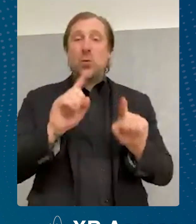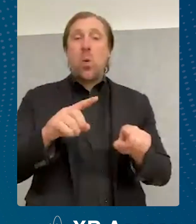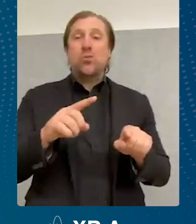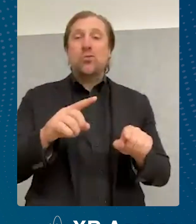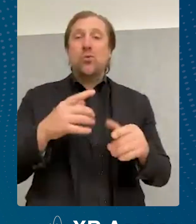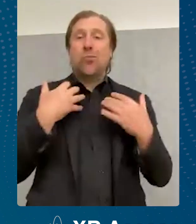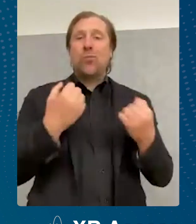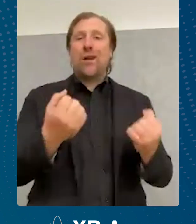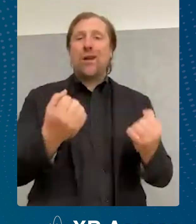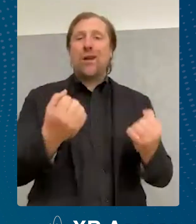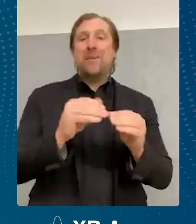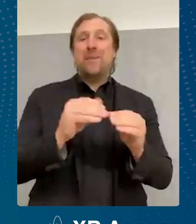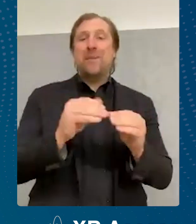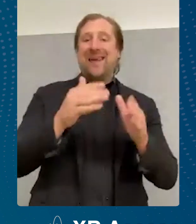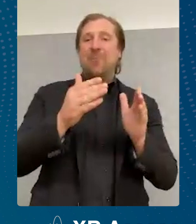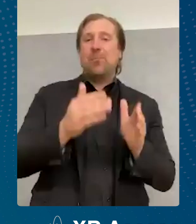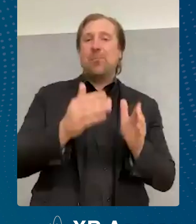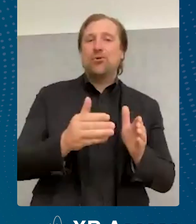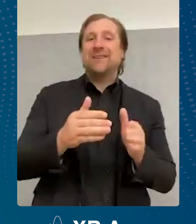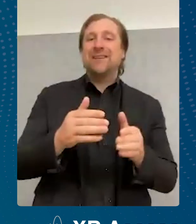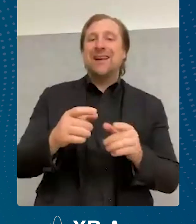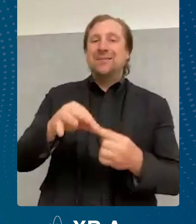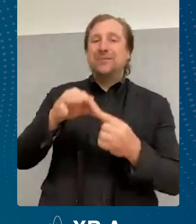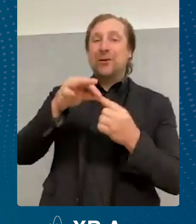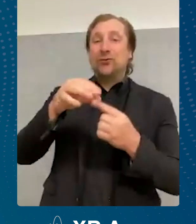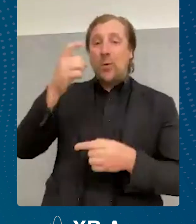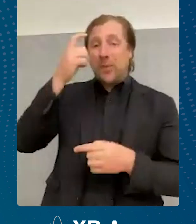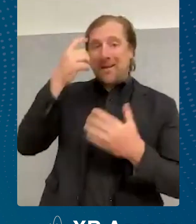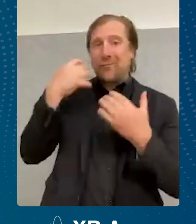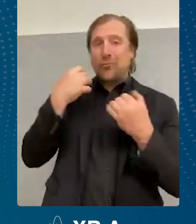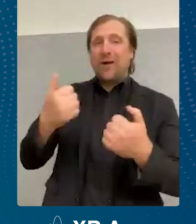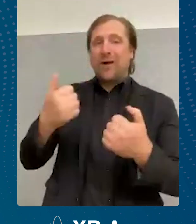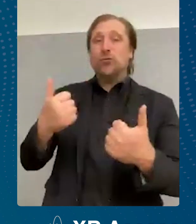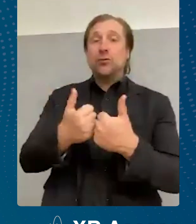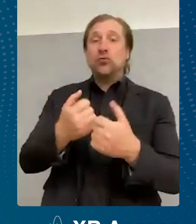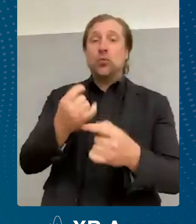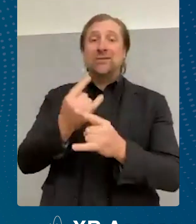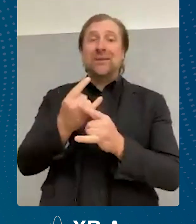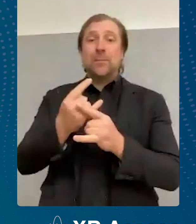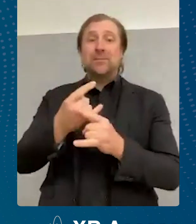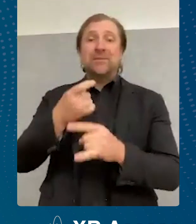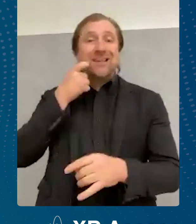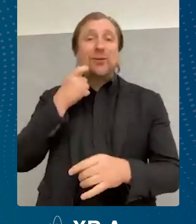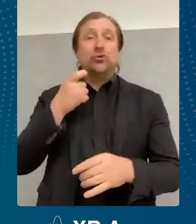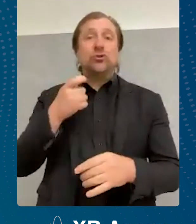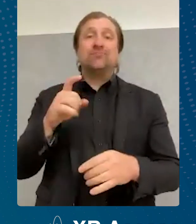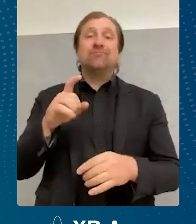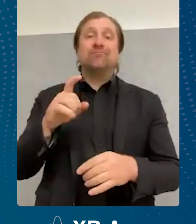And especially with mental health challenges or substance use disorder, you might not have an option to be in person at all.